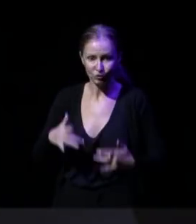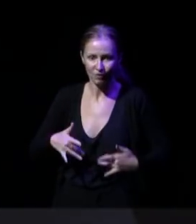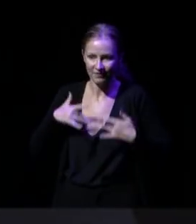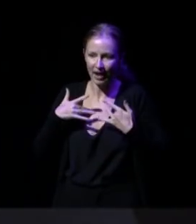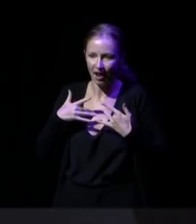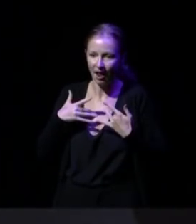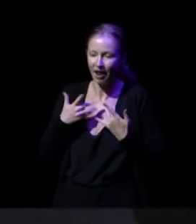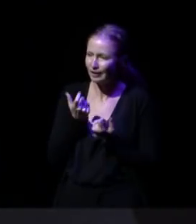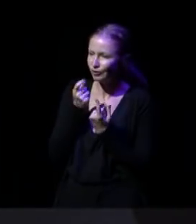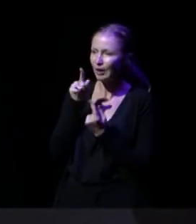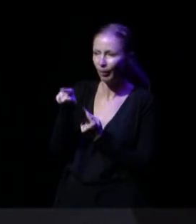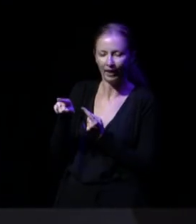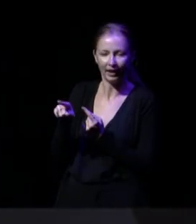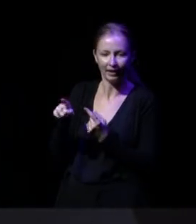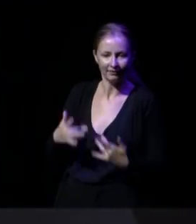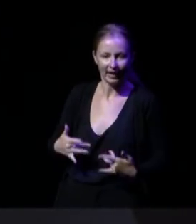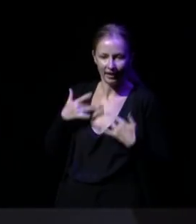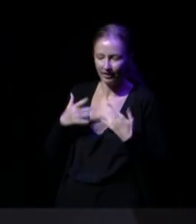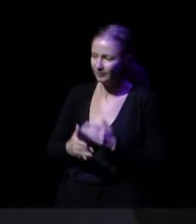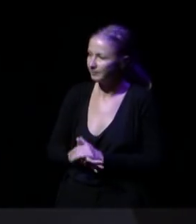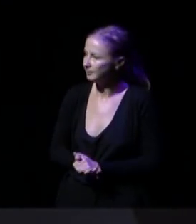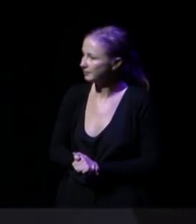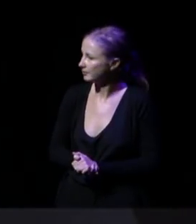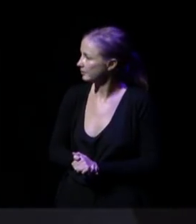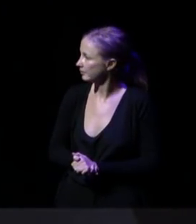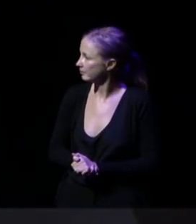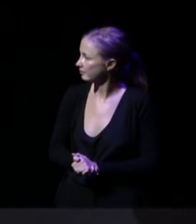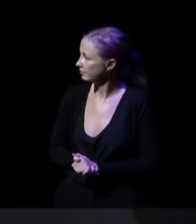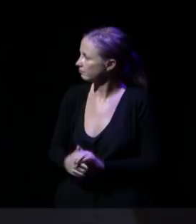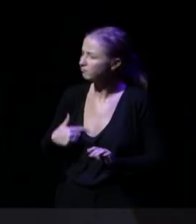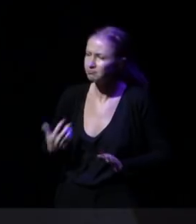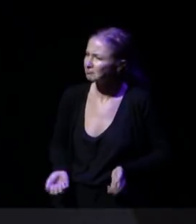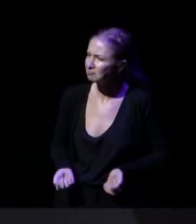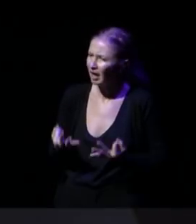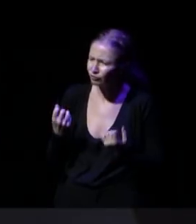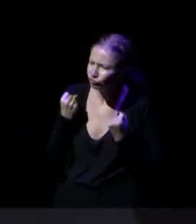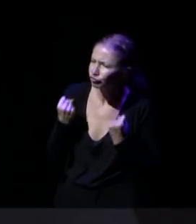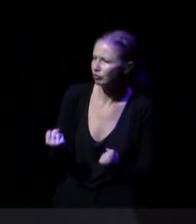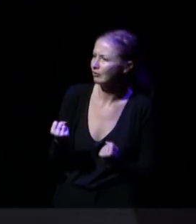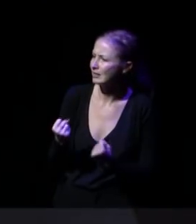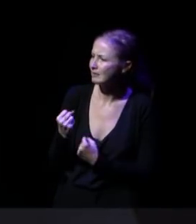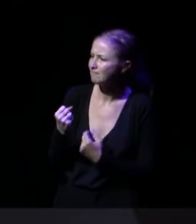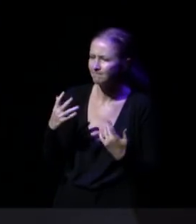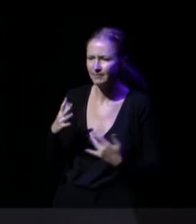I don't have a very strong feeling about nudity in public.